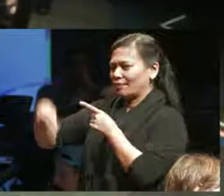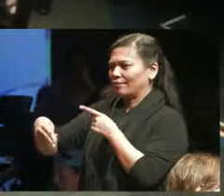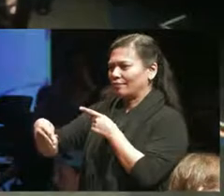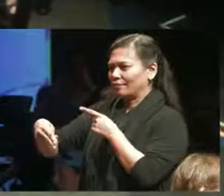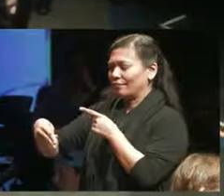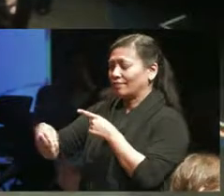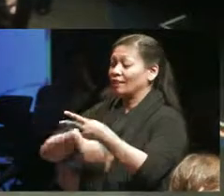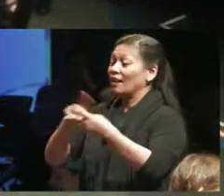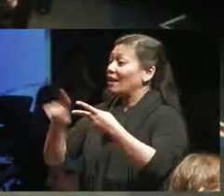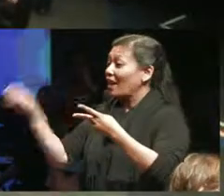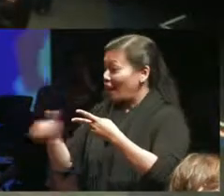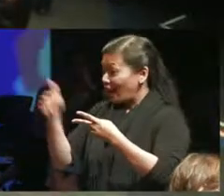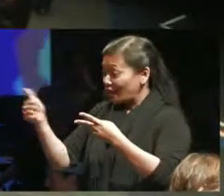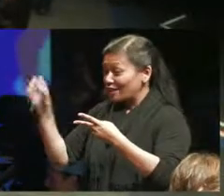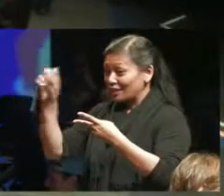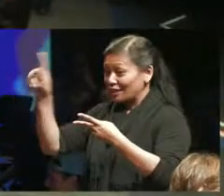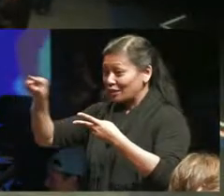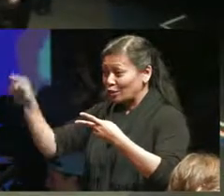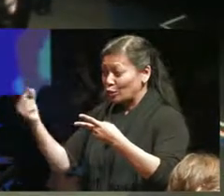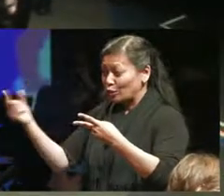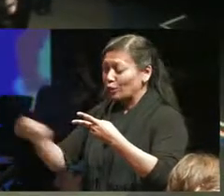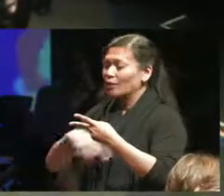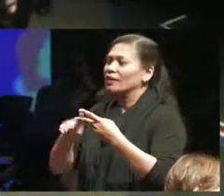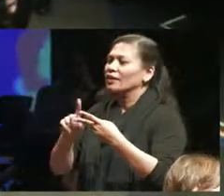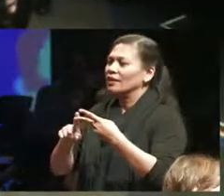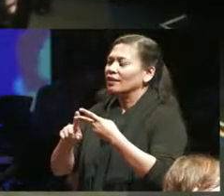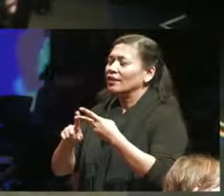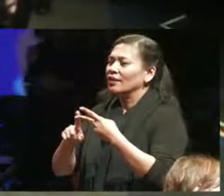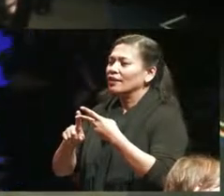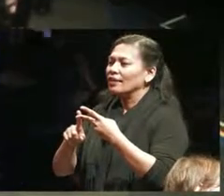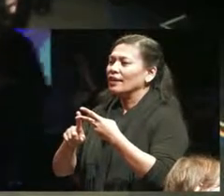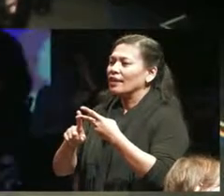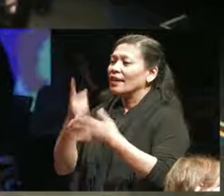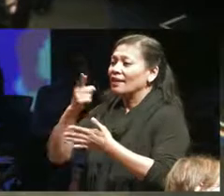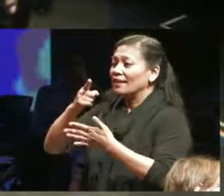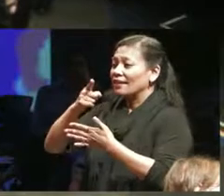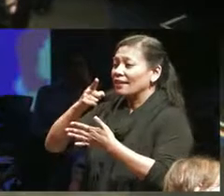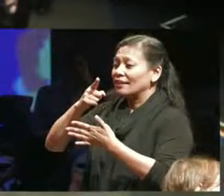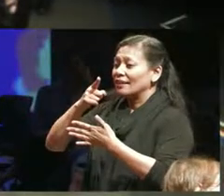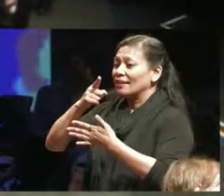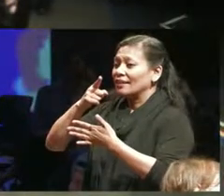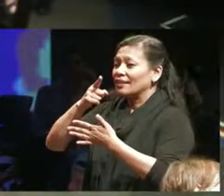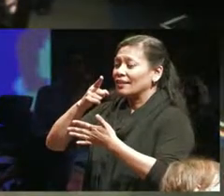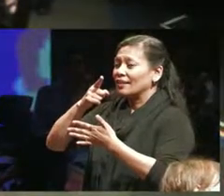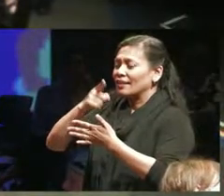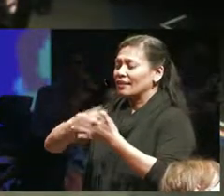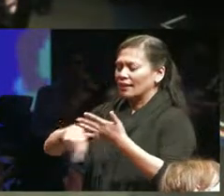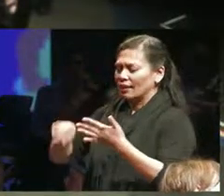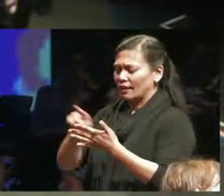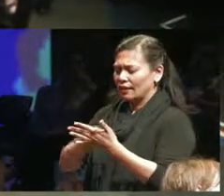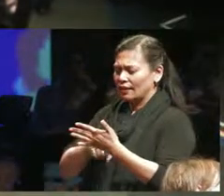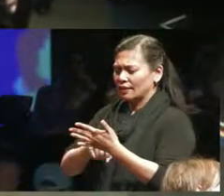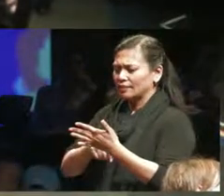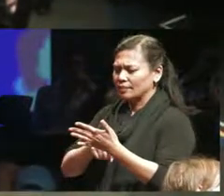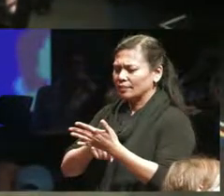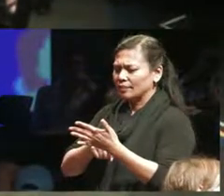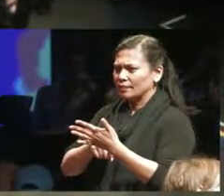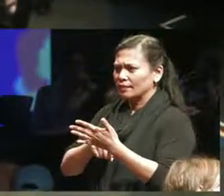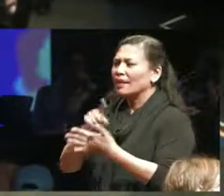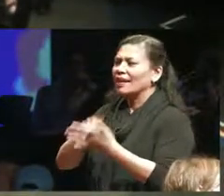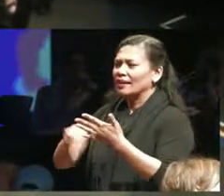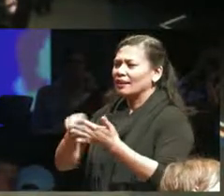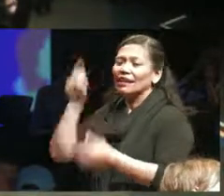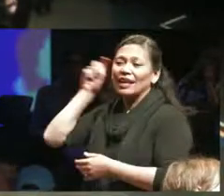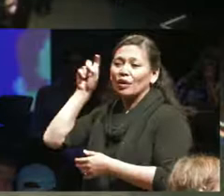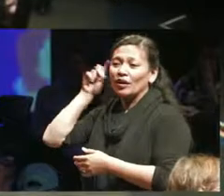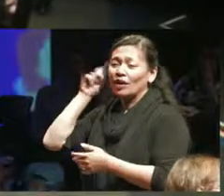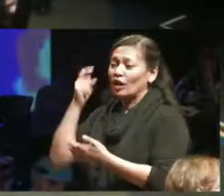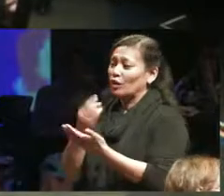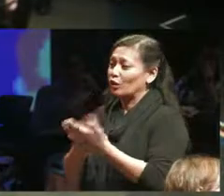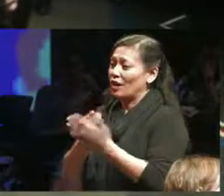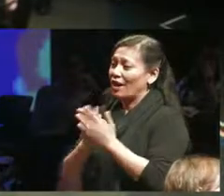thing that they did was they cancelled the the hearing aid grant for the